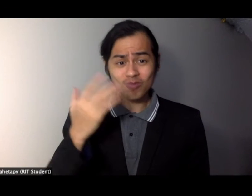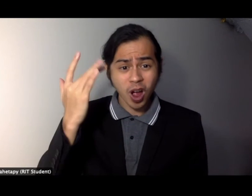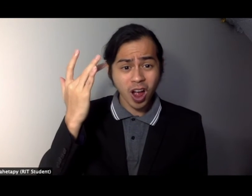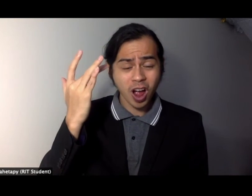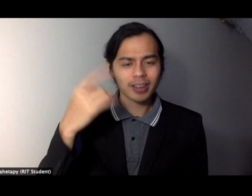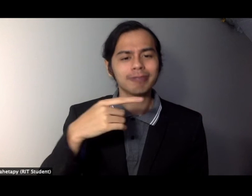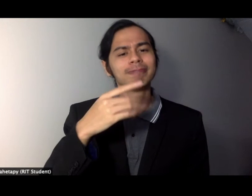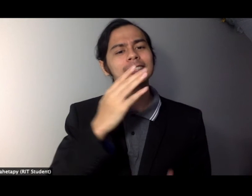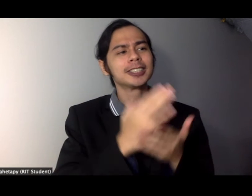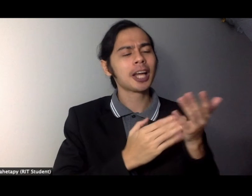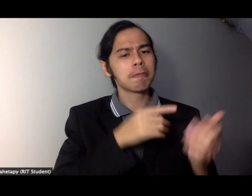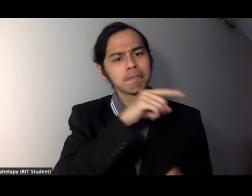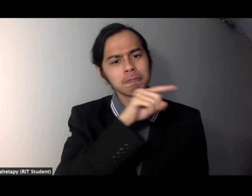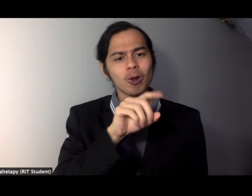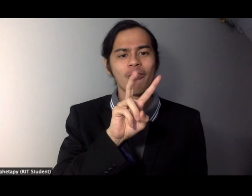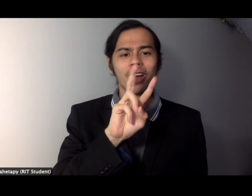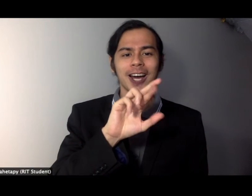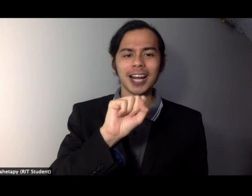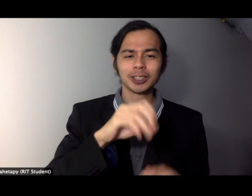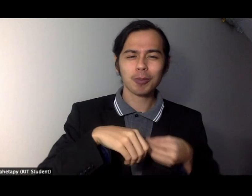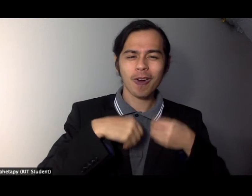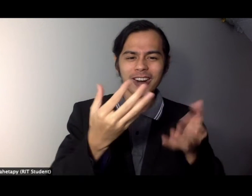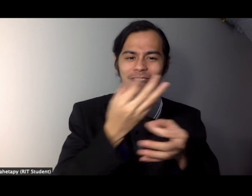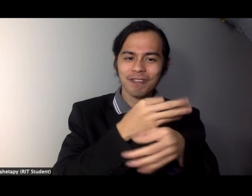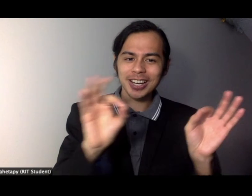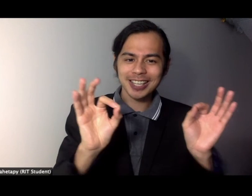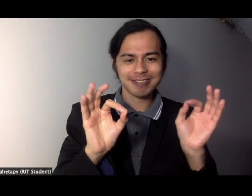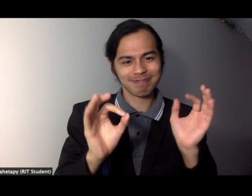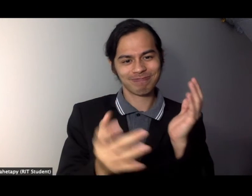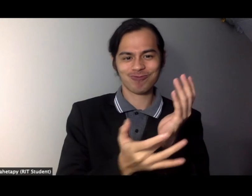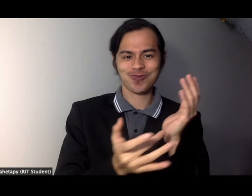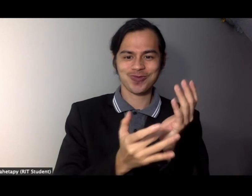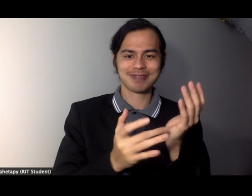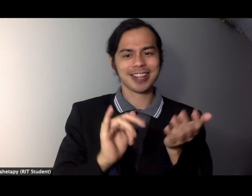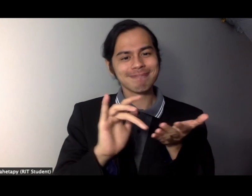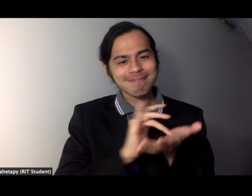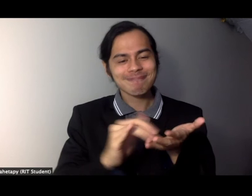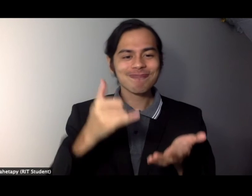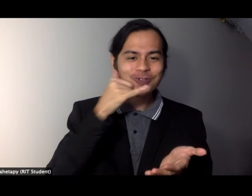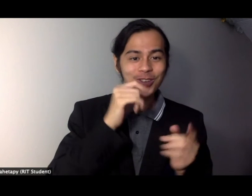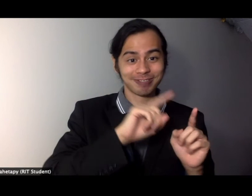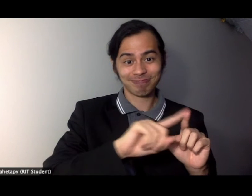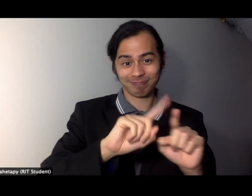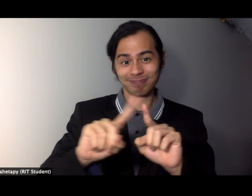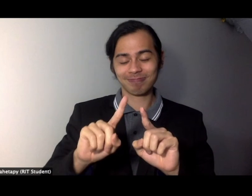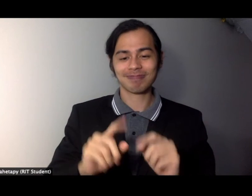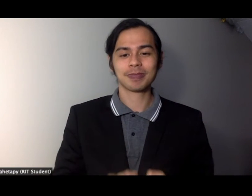Some video relay services provide deaf adults free devices.